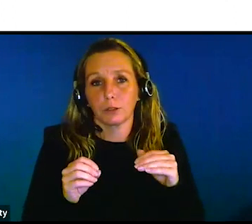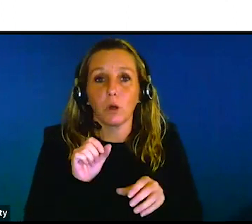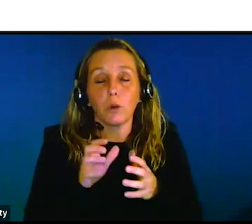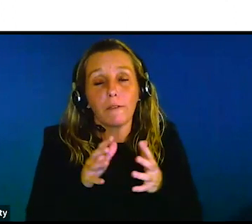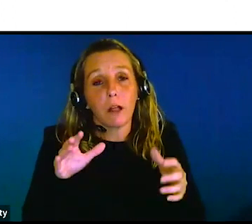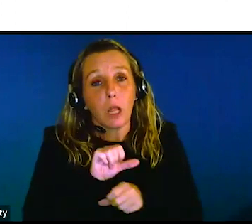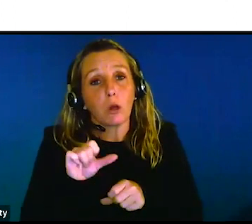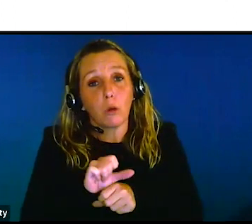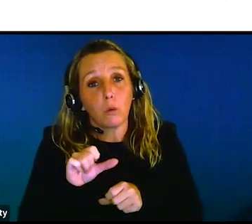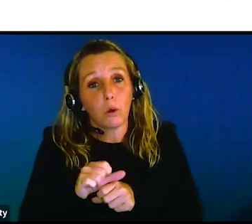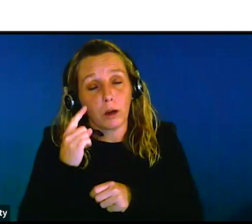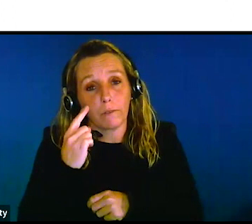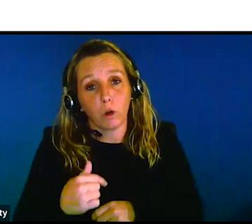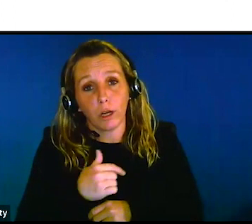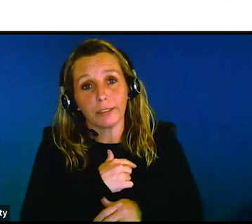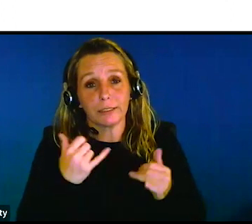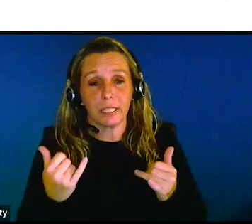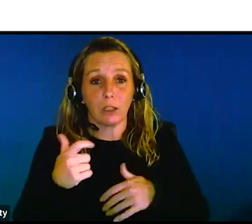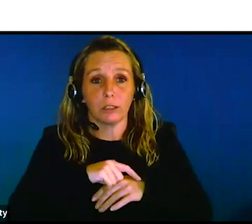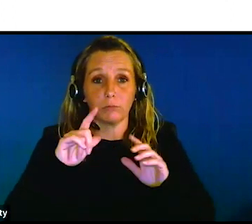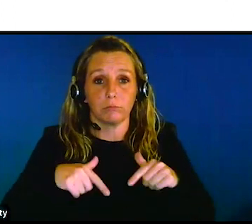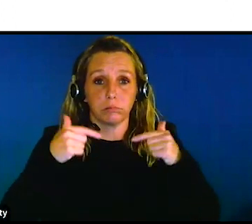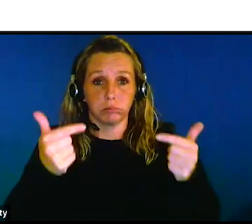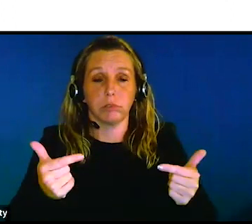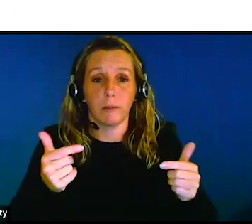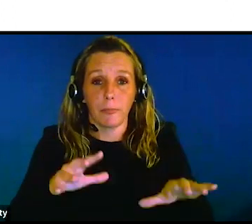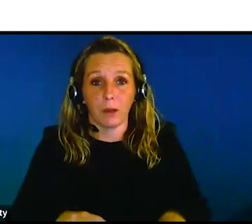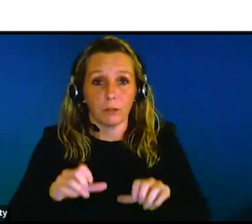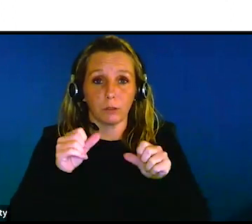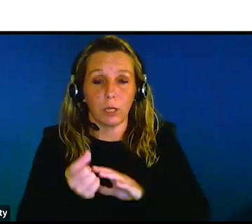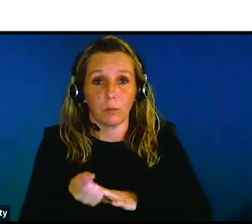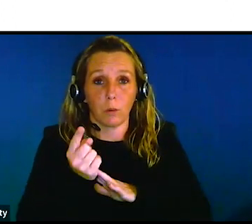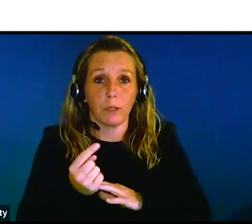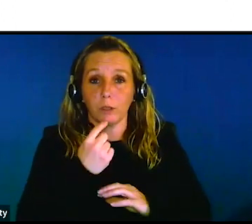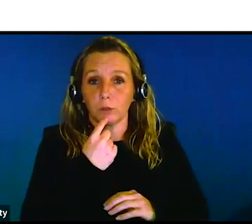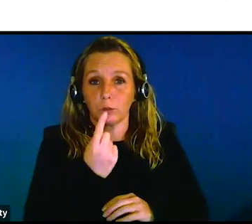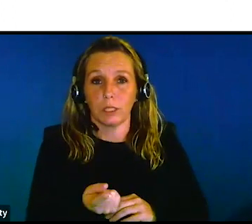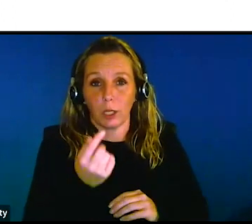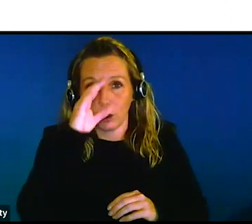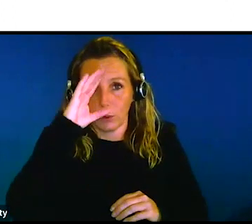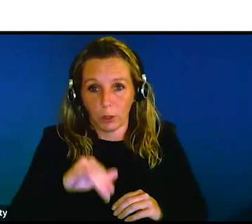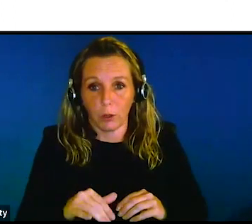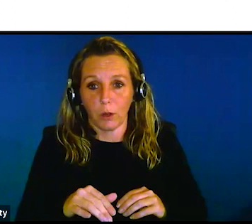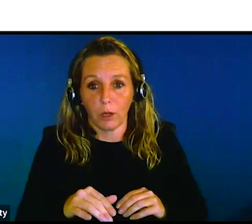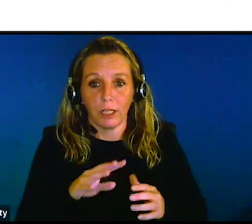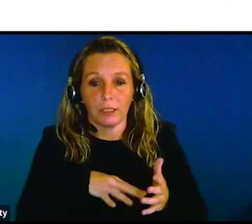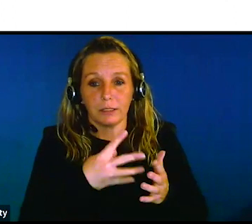It's time now to hear from you. And I just want to take a moment to say we know that we're a little bit off schedule and that's okay